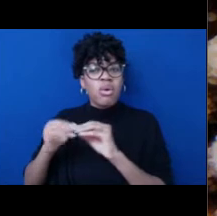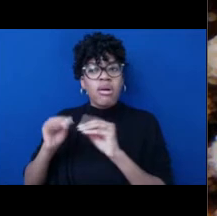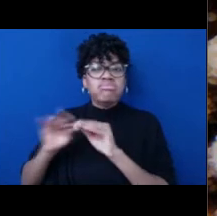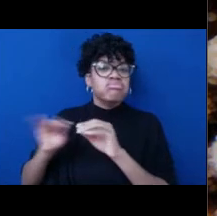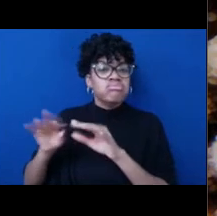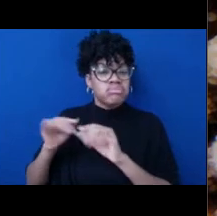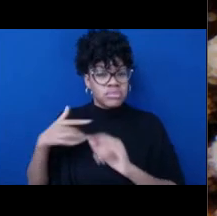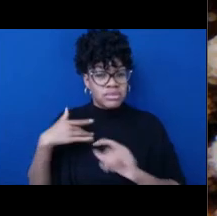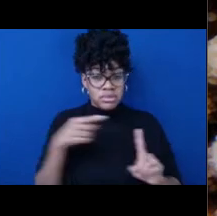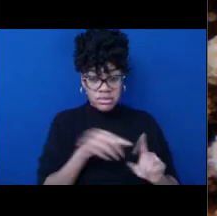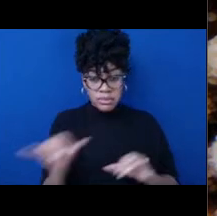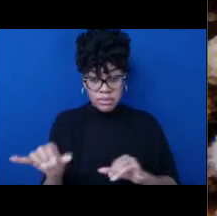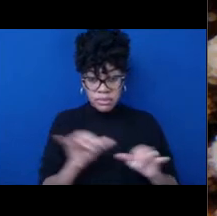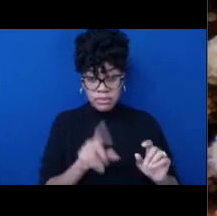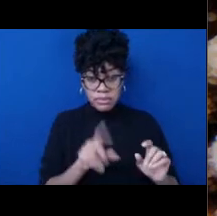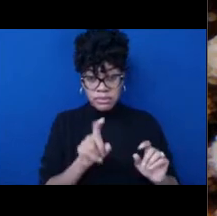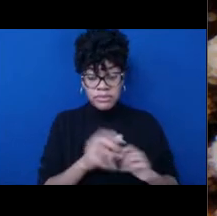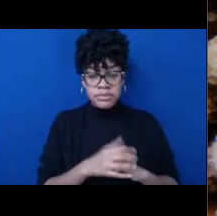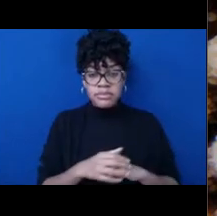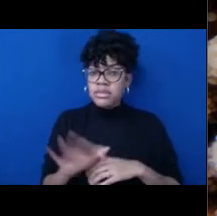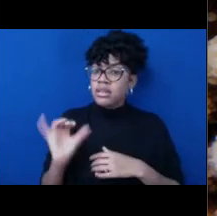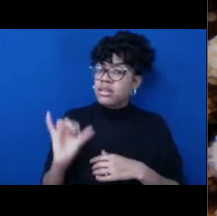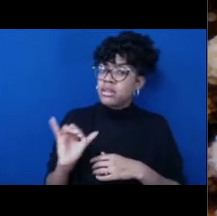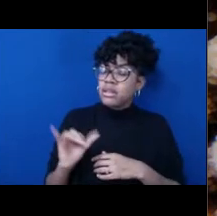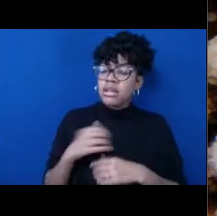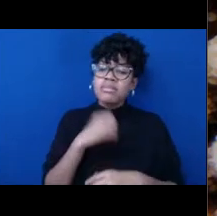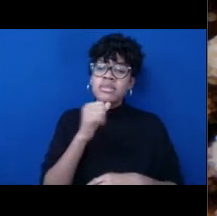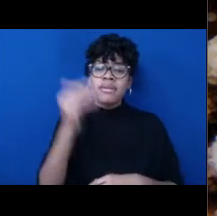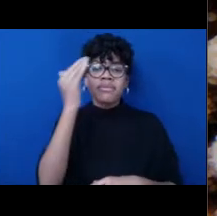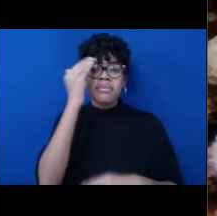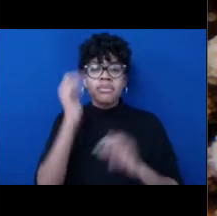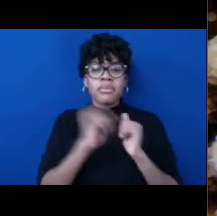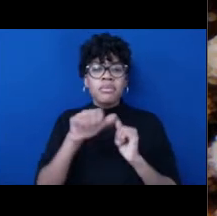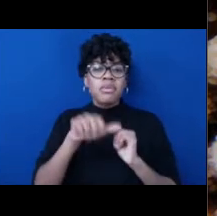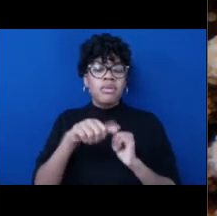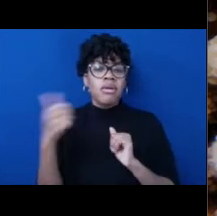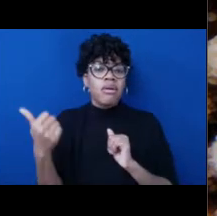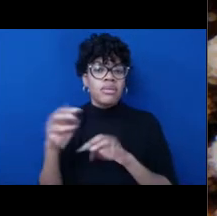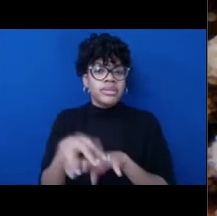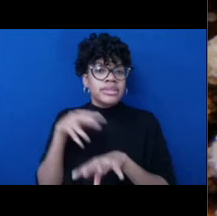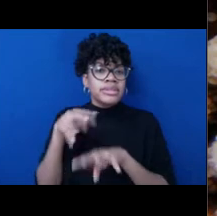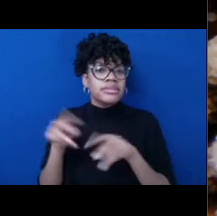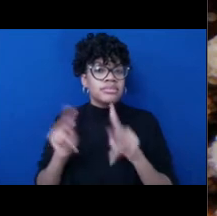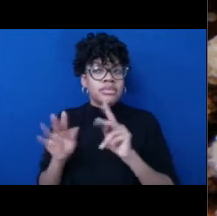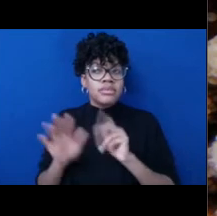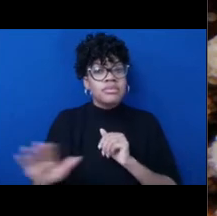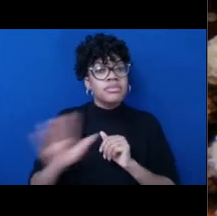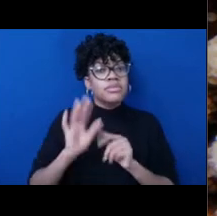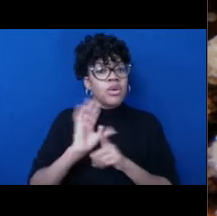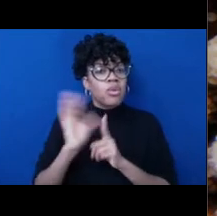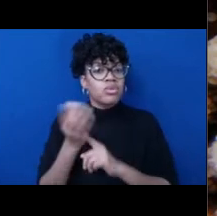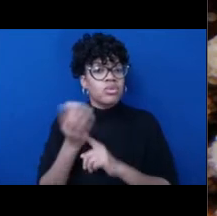I'm not very familiar with other Indigenous peoples or other cultural creation stories.